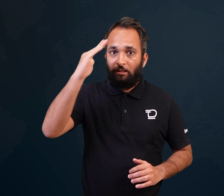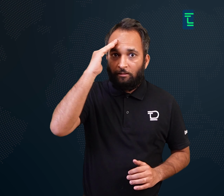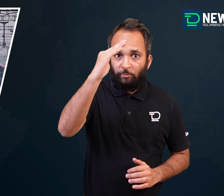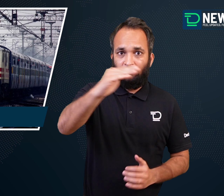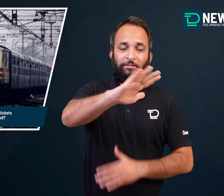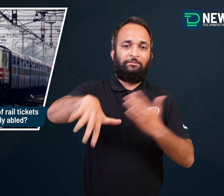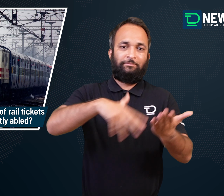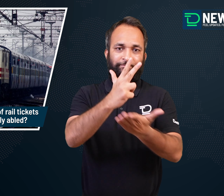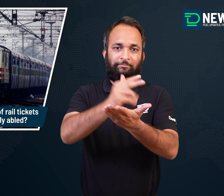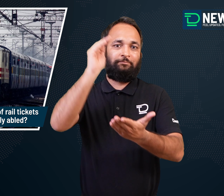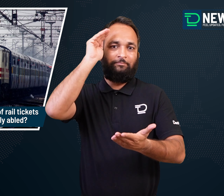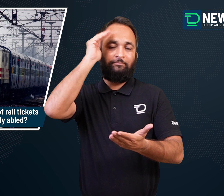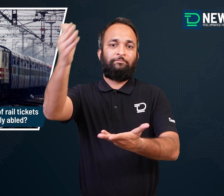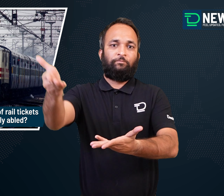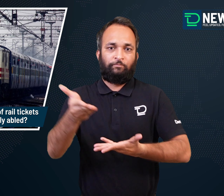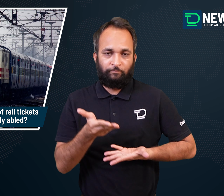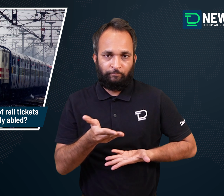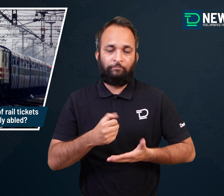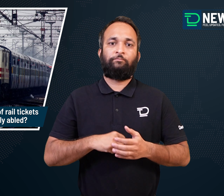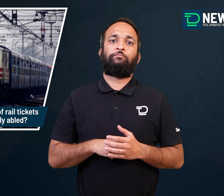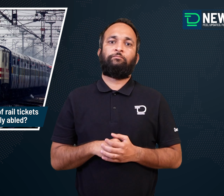Hi, welcome to Deaf Talks News.